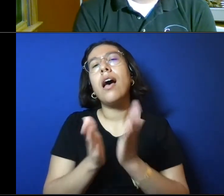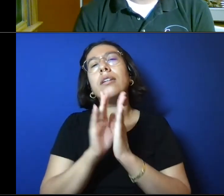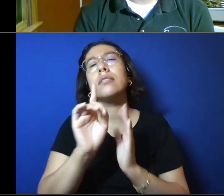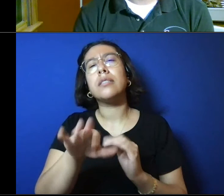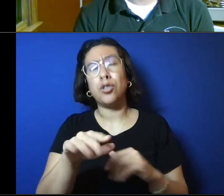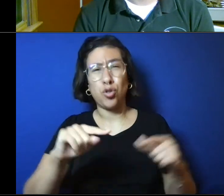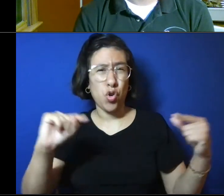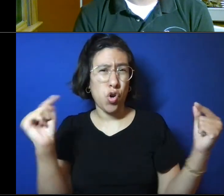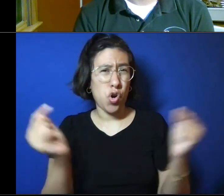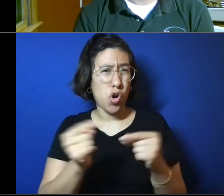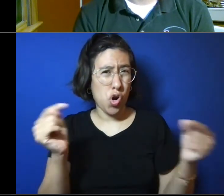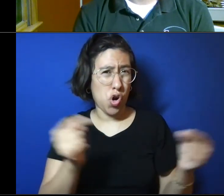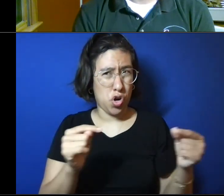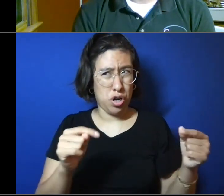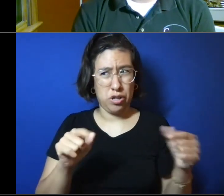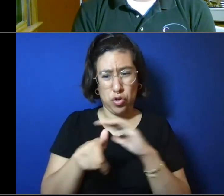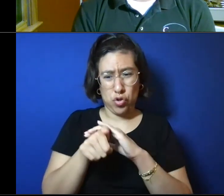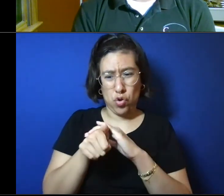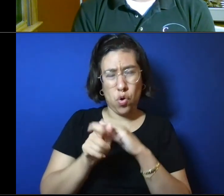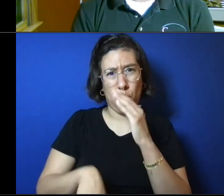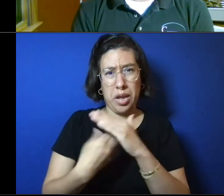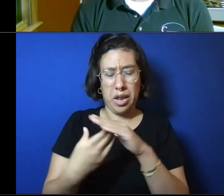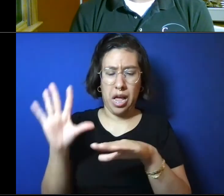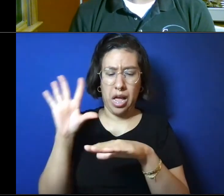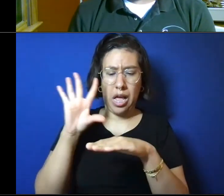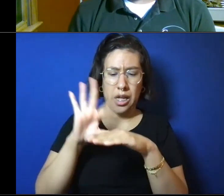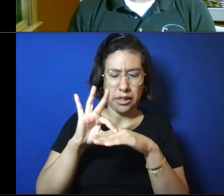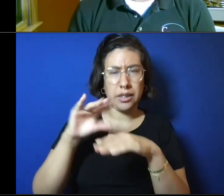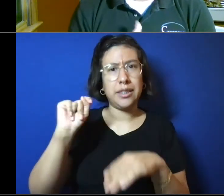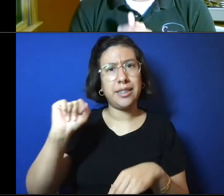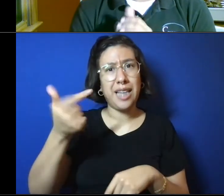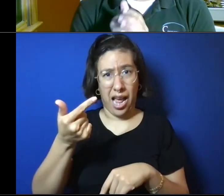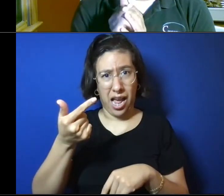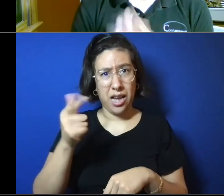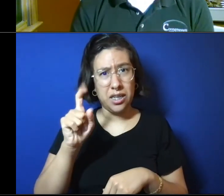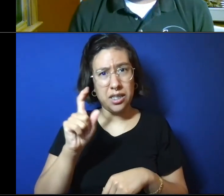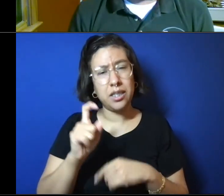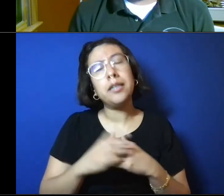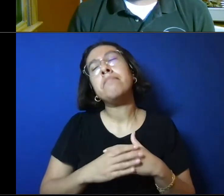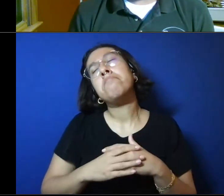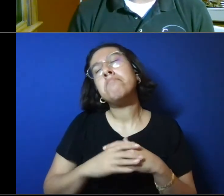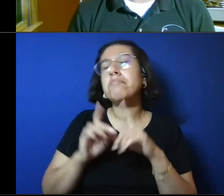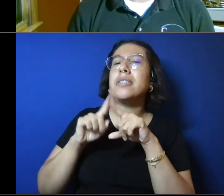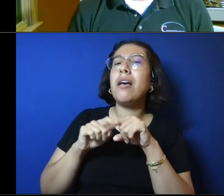to have things attached to their back?" So it really is dependent on what's attached to their back